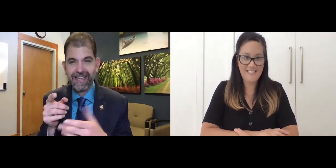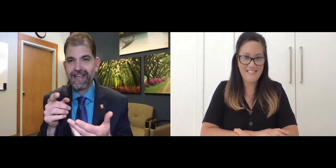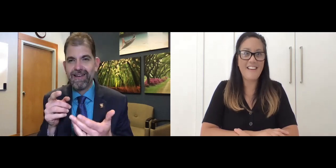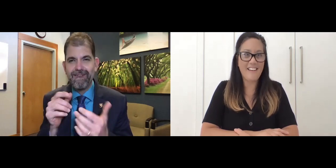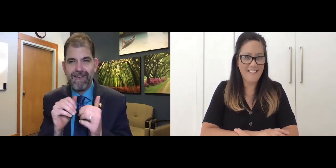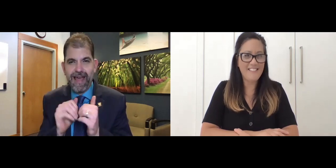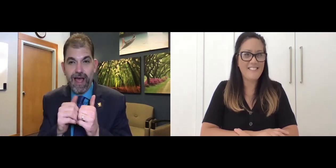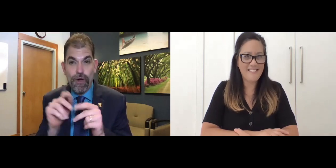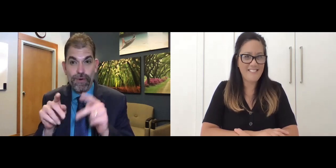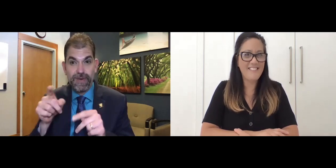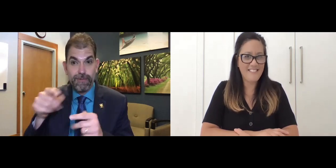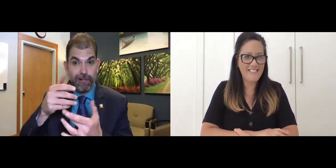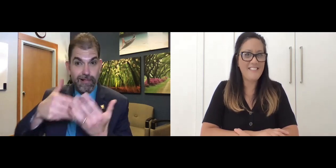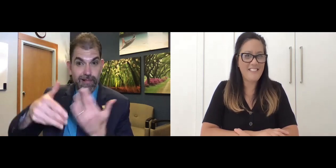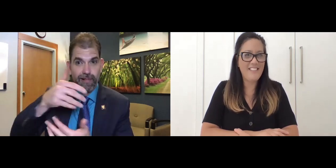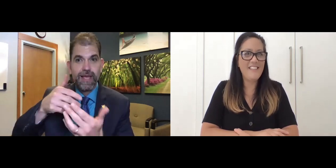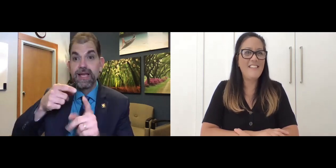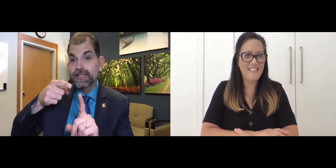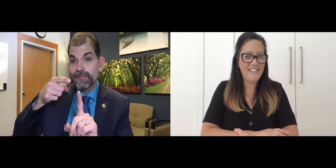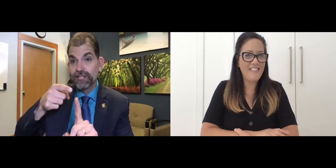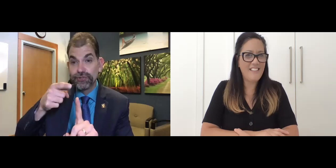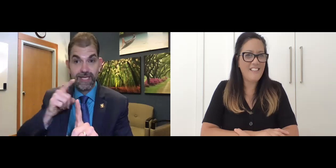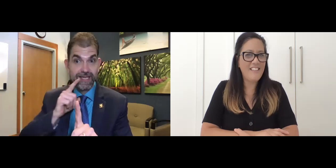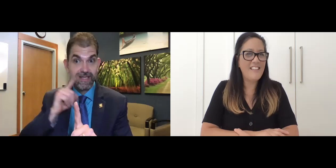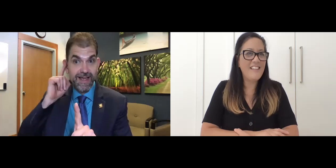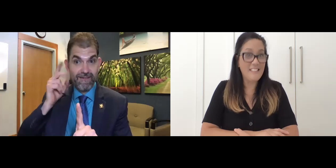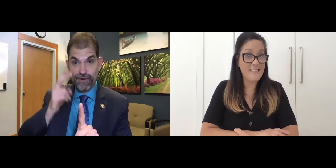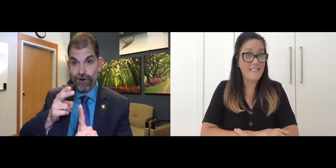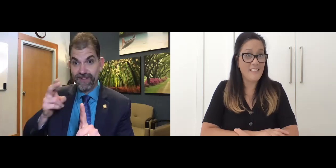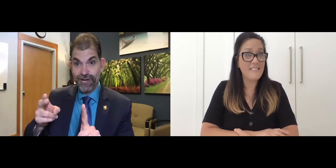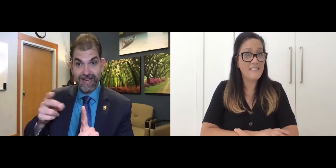in the workplace and how people interact with one another